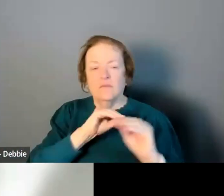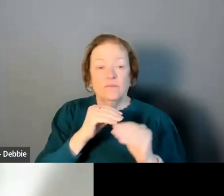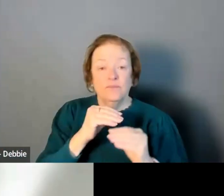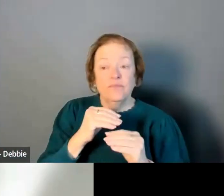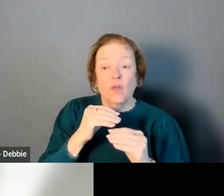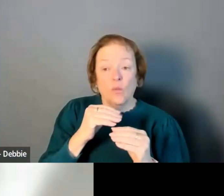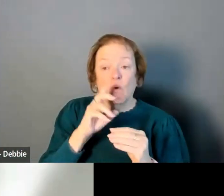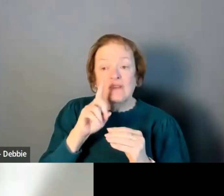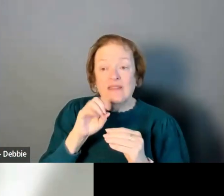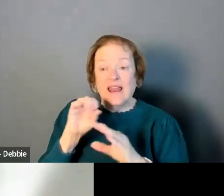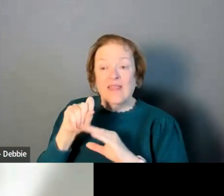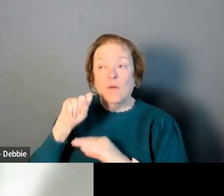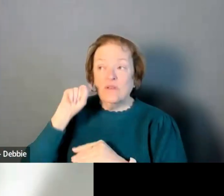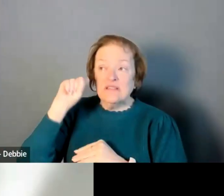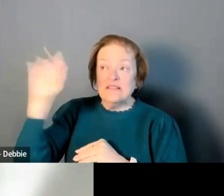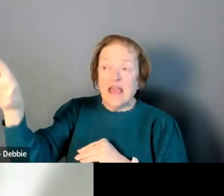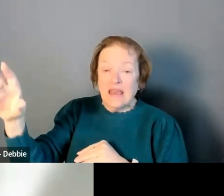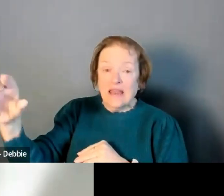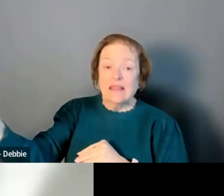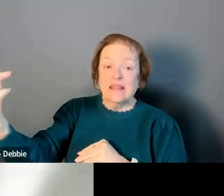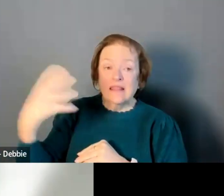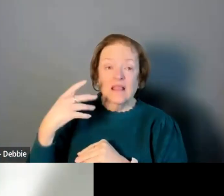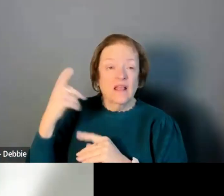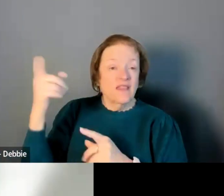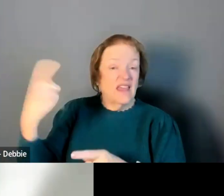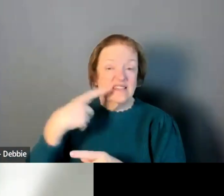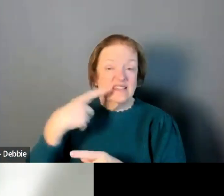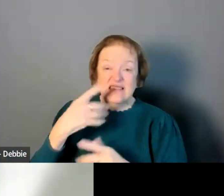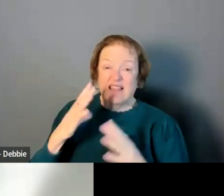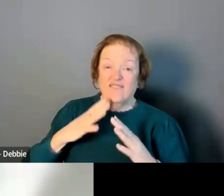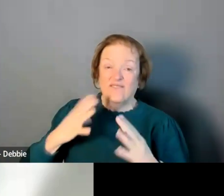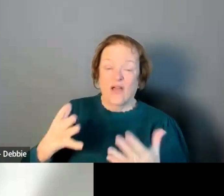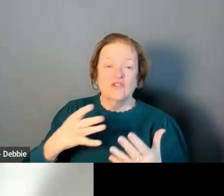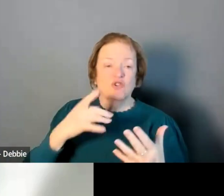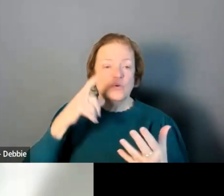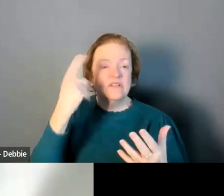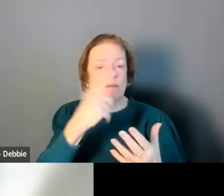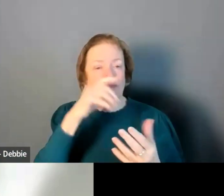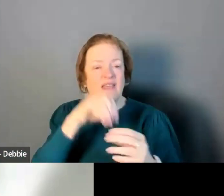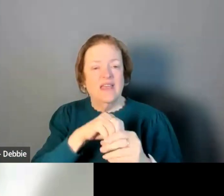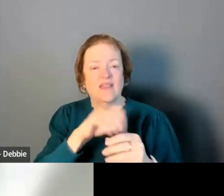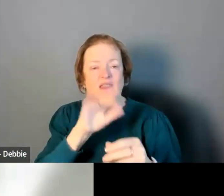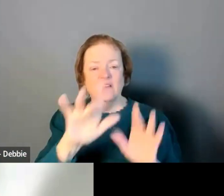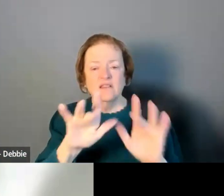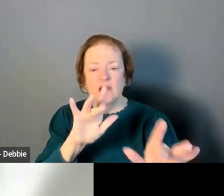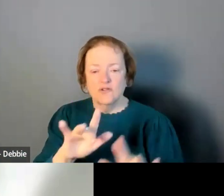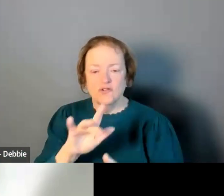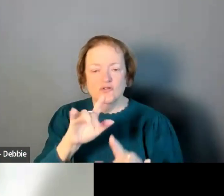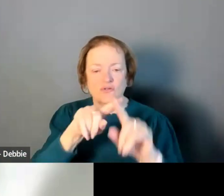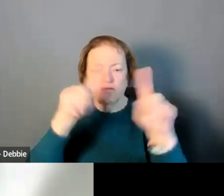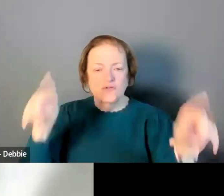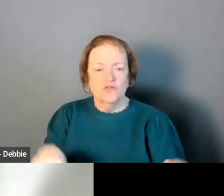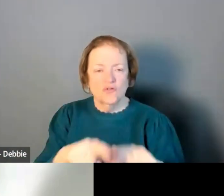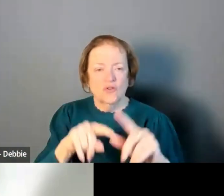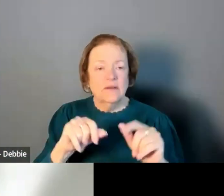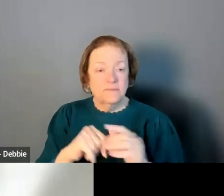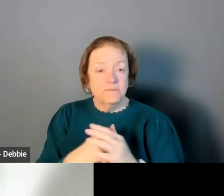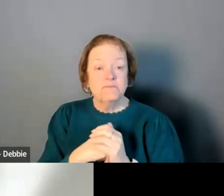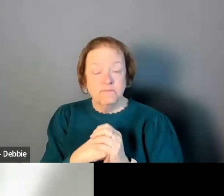touchscreen worked perfectly fine, so it must have been something within the touchscreen. Beautiful. Awesome. Thank you.